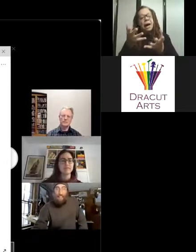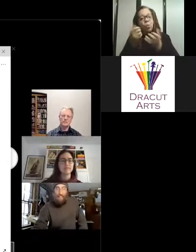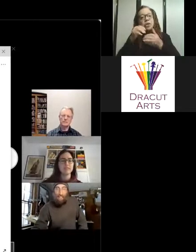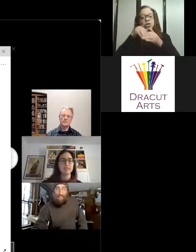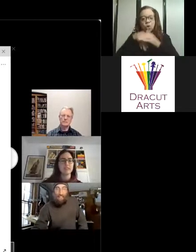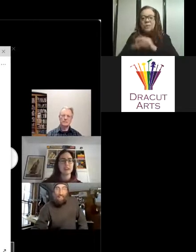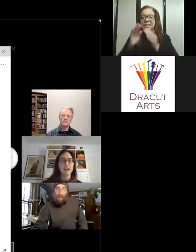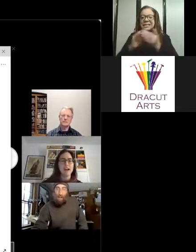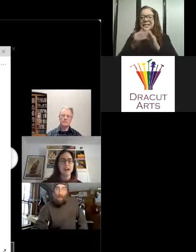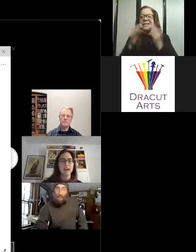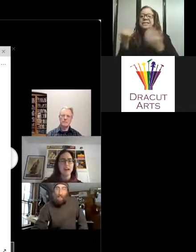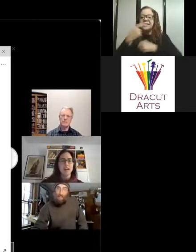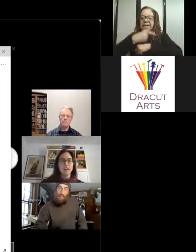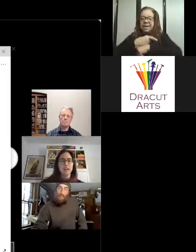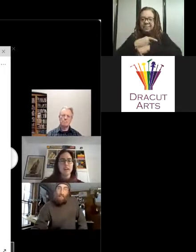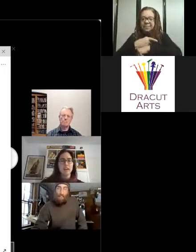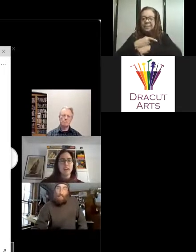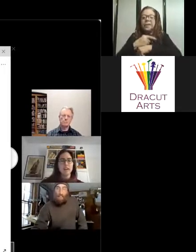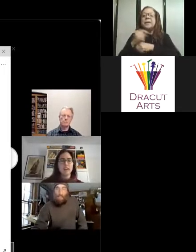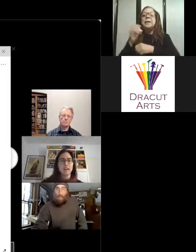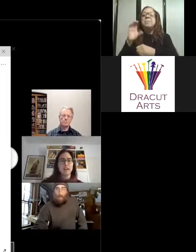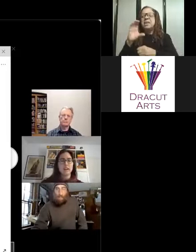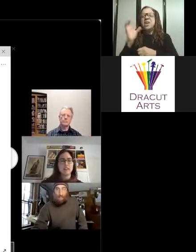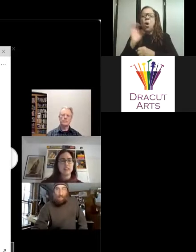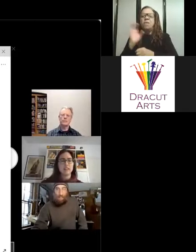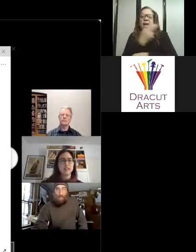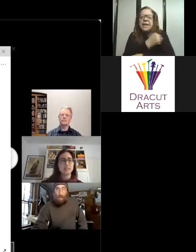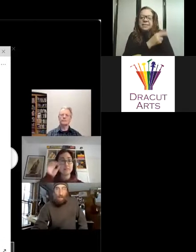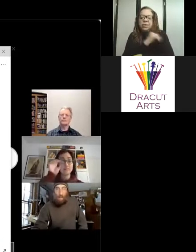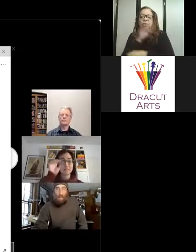see, Carver Hospital's a little outside the city, but he's nearby--